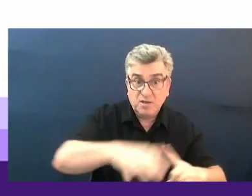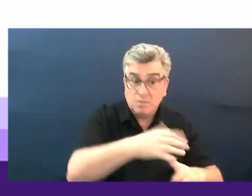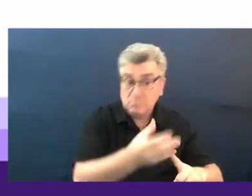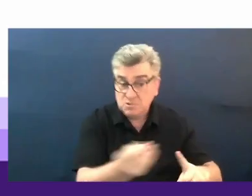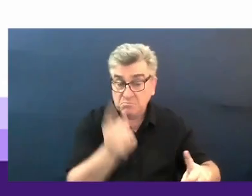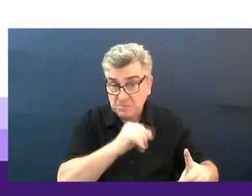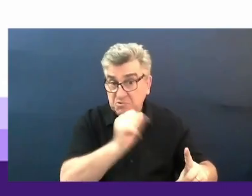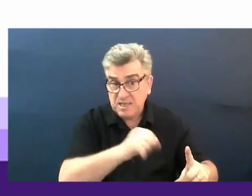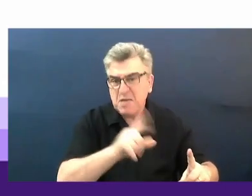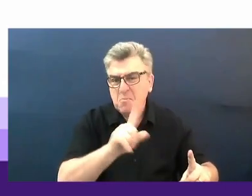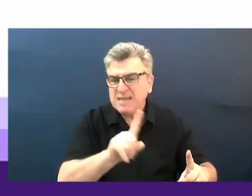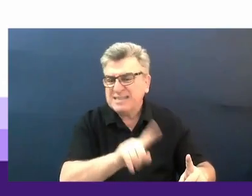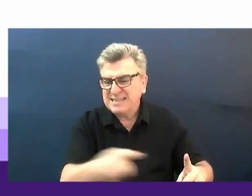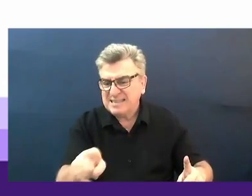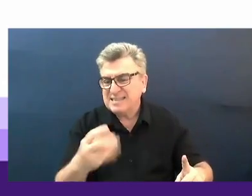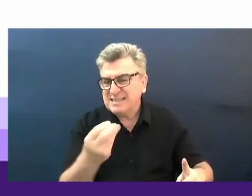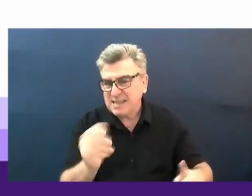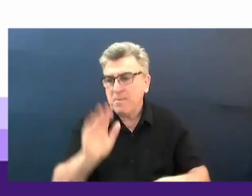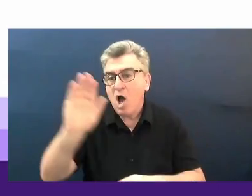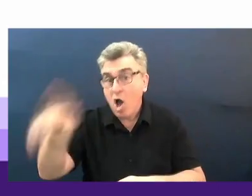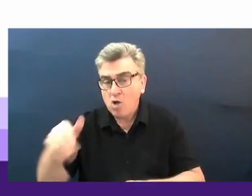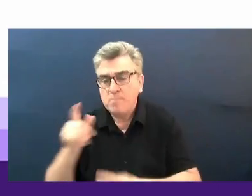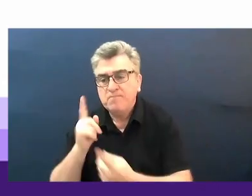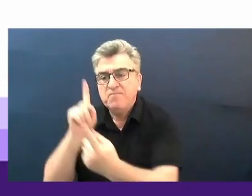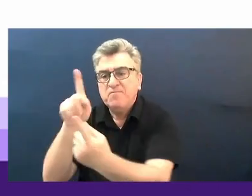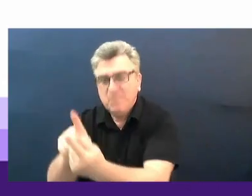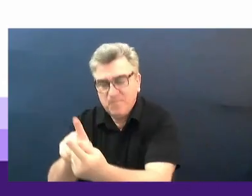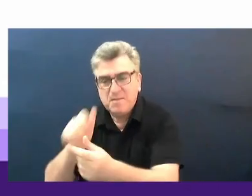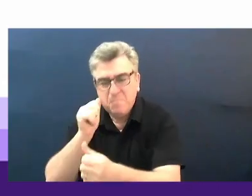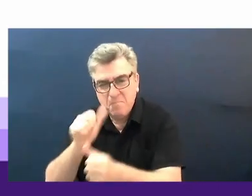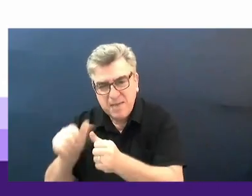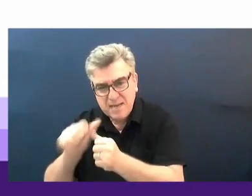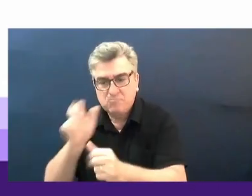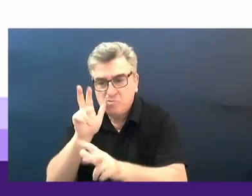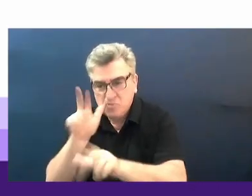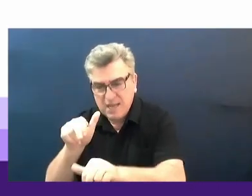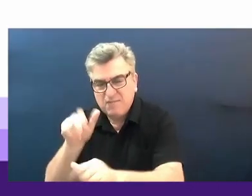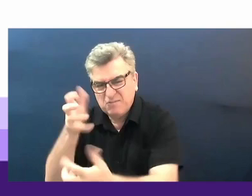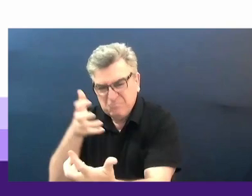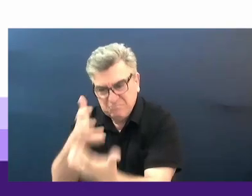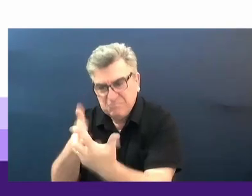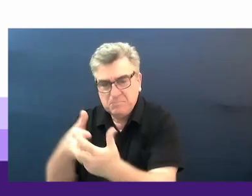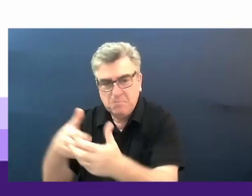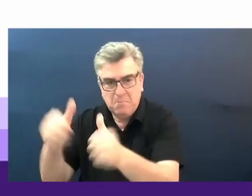home without the need for sedation. And for many people, this approach and this person-centered